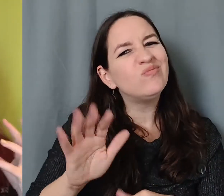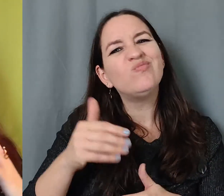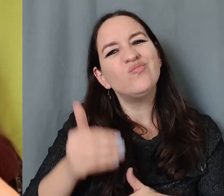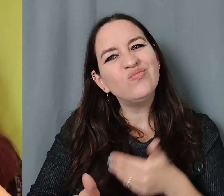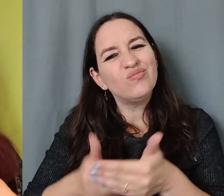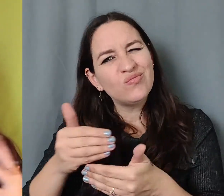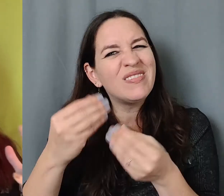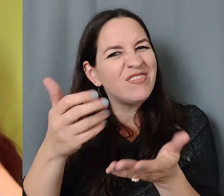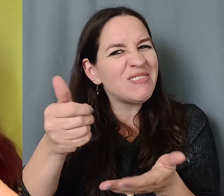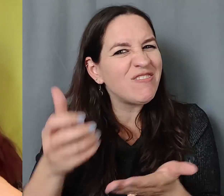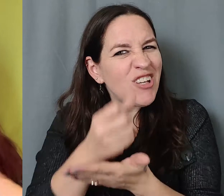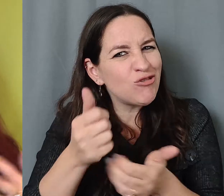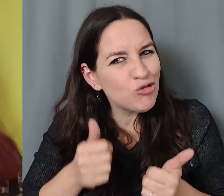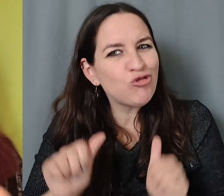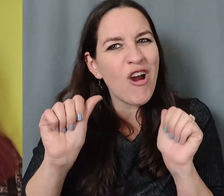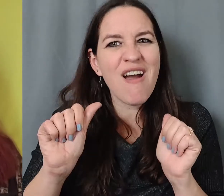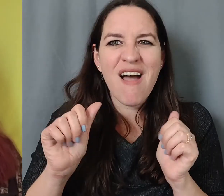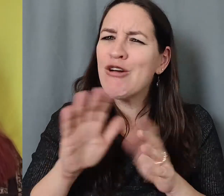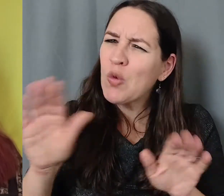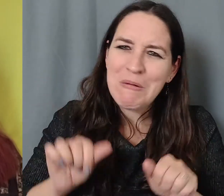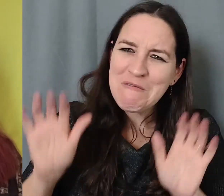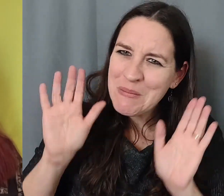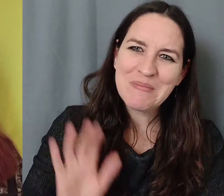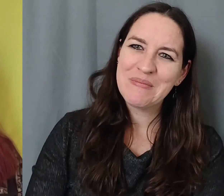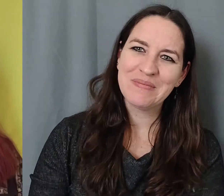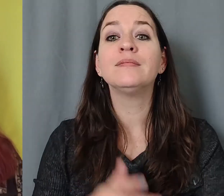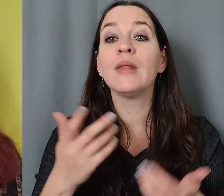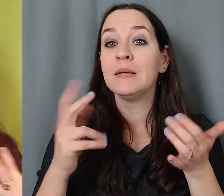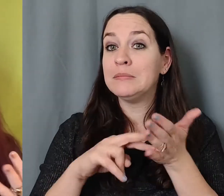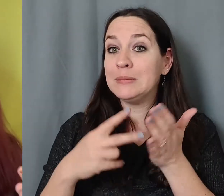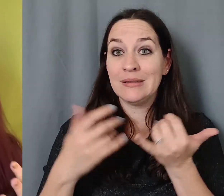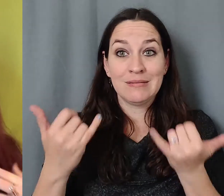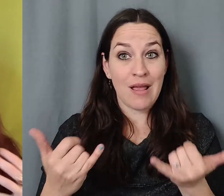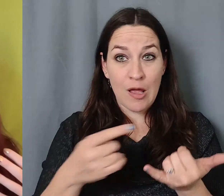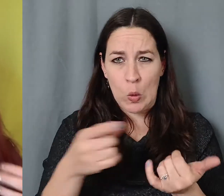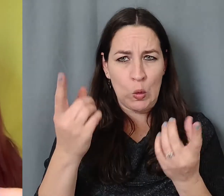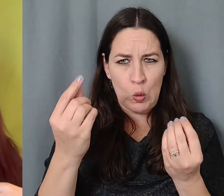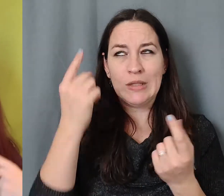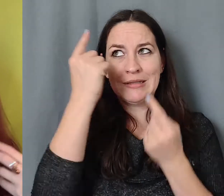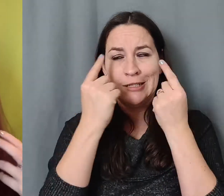or inability or something like that, that makes you give up on it sooner. So we want you to think about when you're a beginner and you find yourself